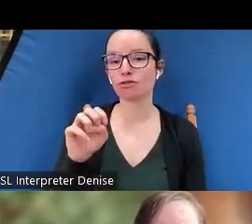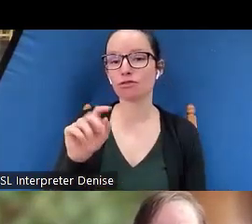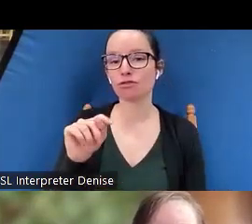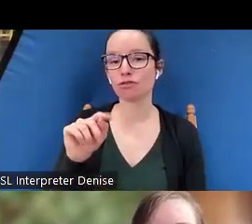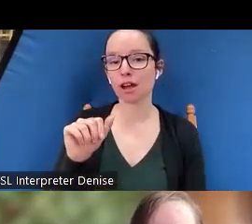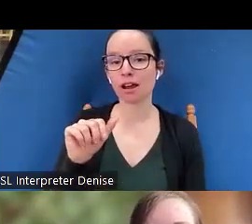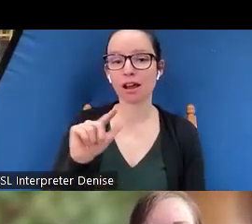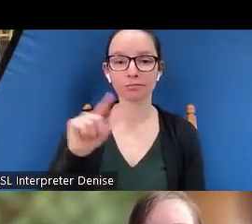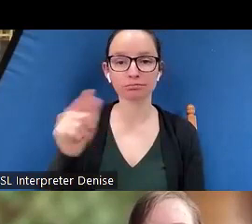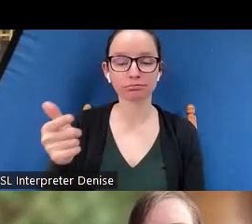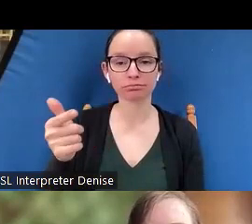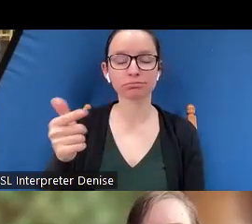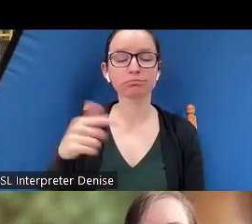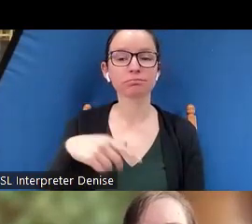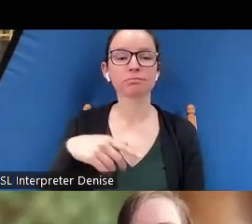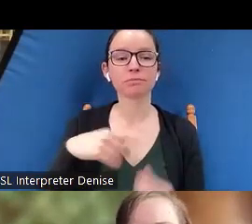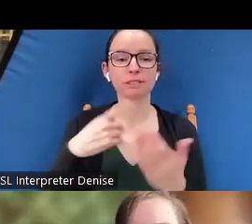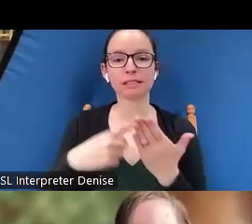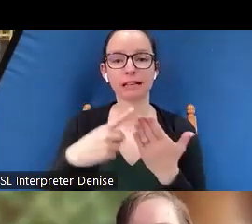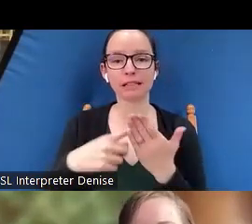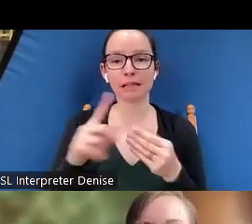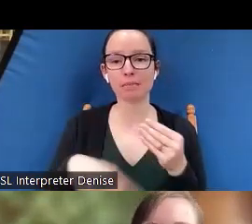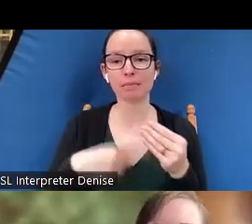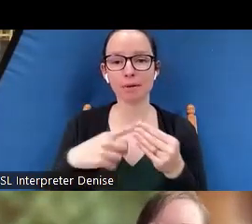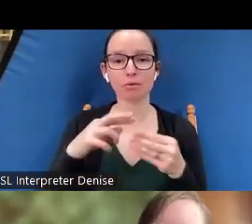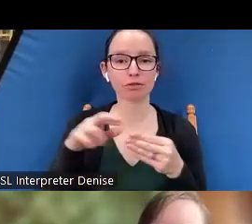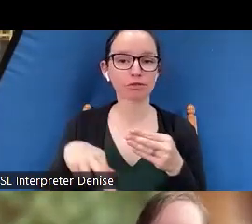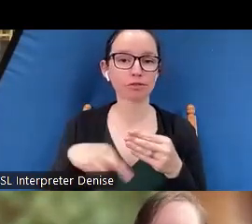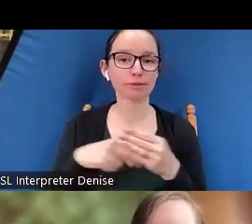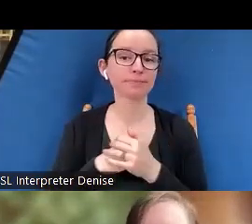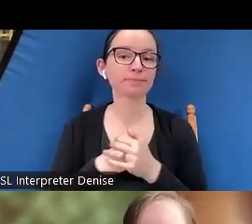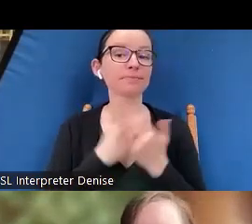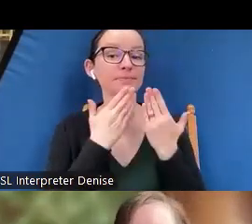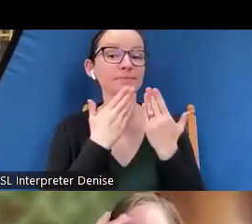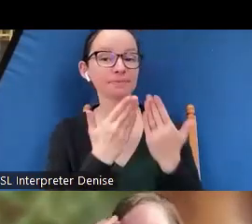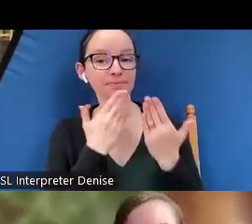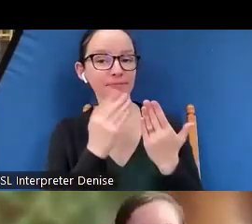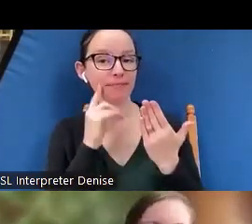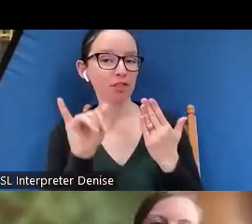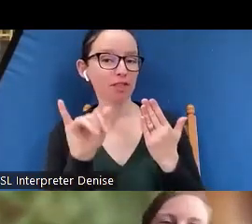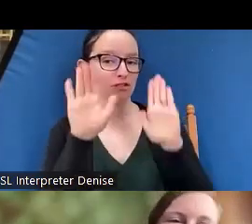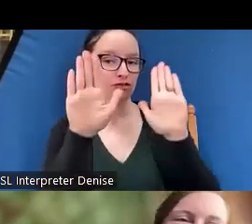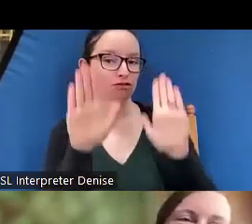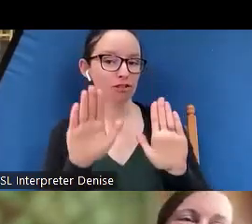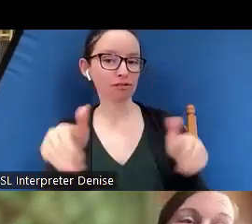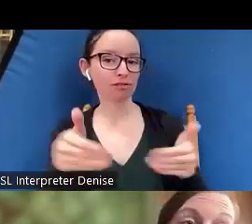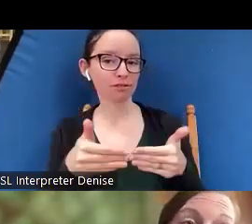the results. Thanks. Yeah, thanks Amber, for that great introduction. Yeah.